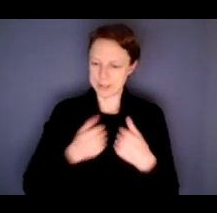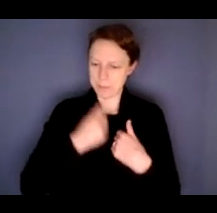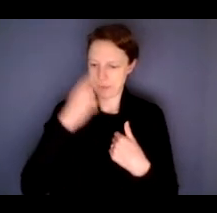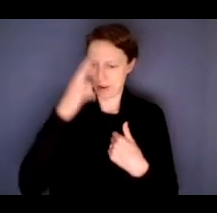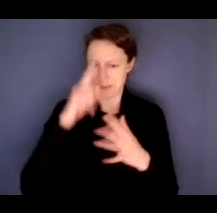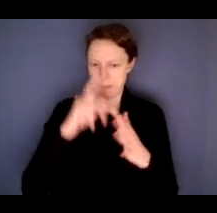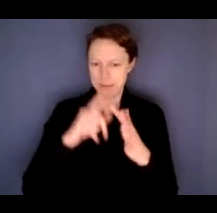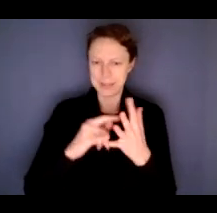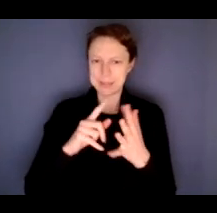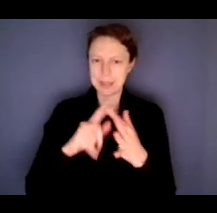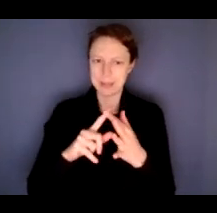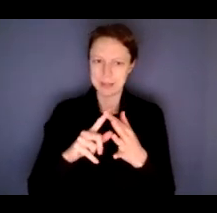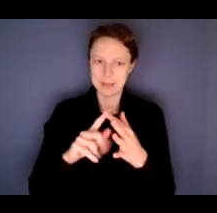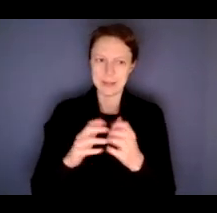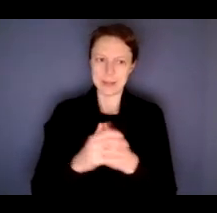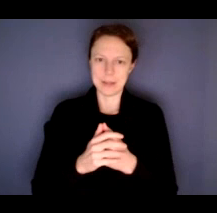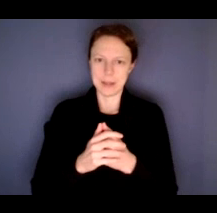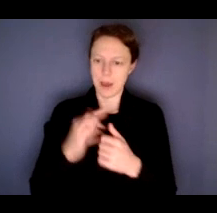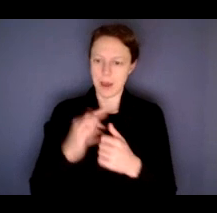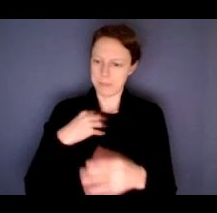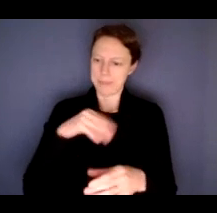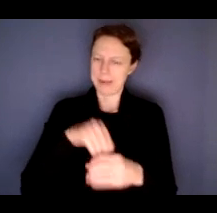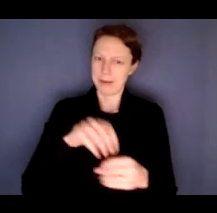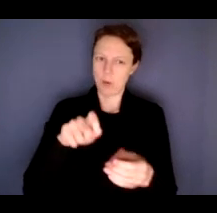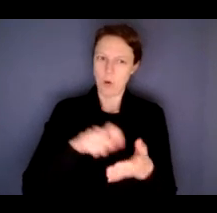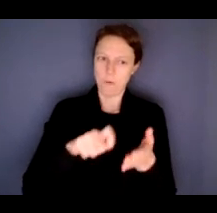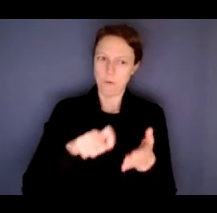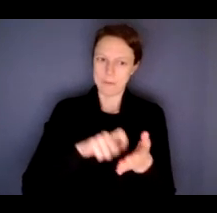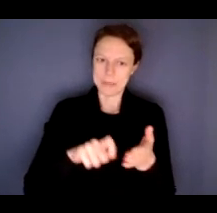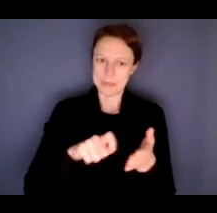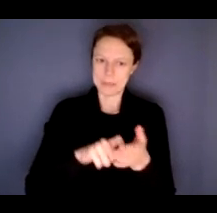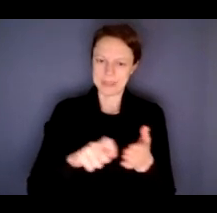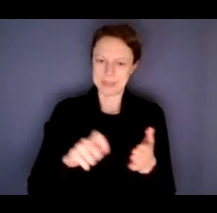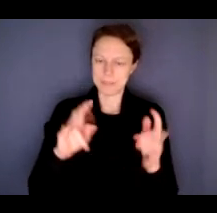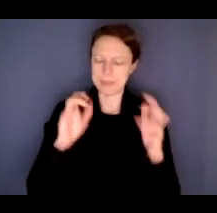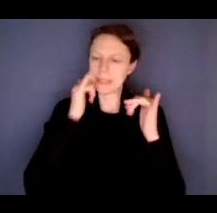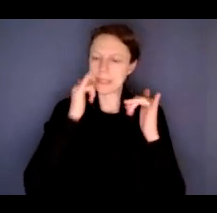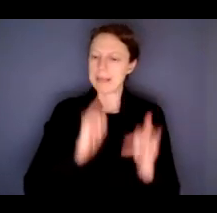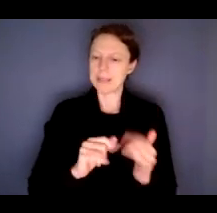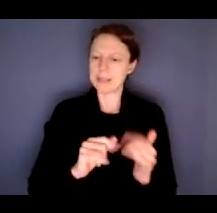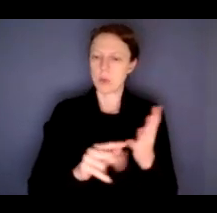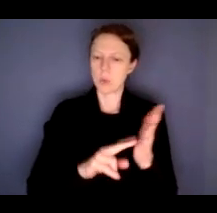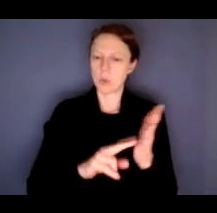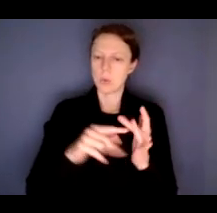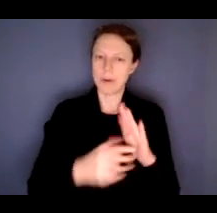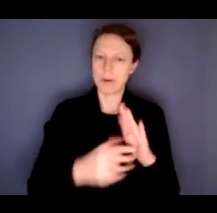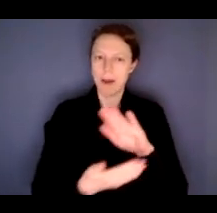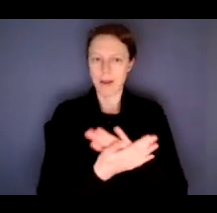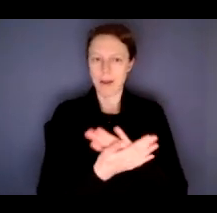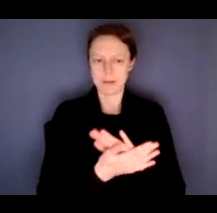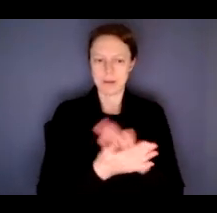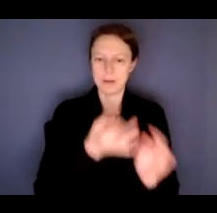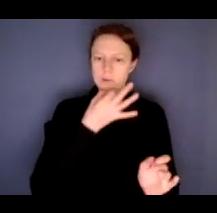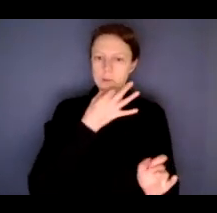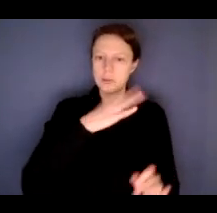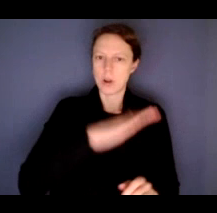of the child and family solicitor unit that sits within child safety. I am here to talk about child